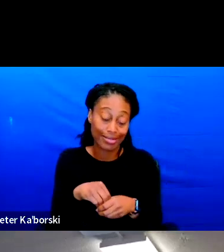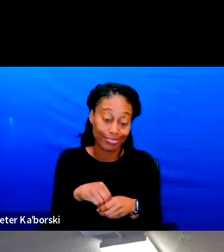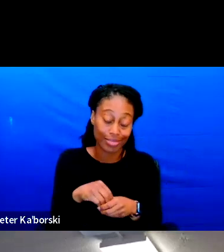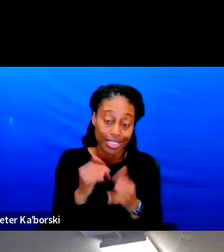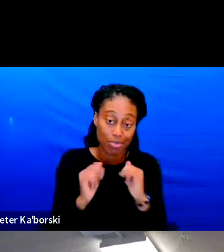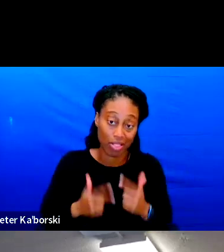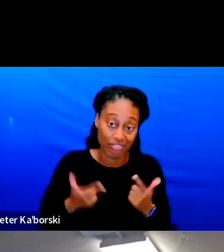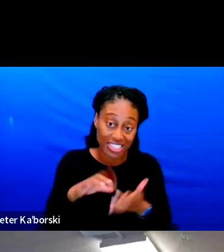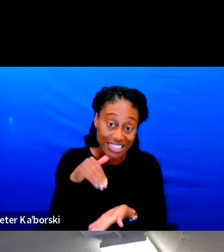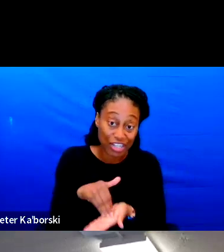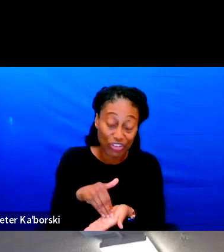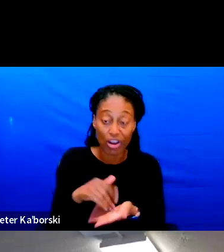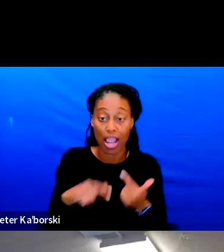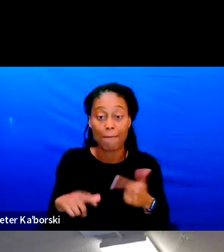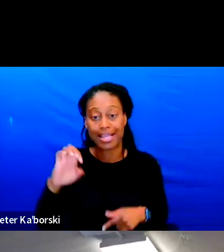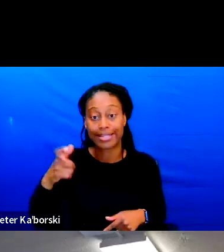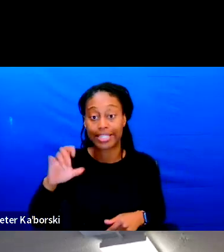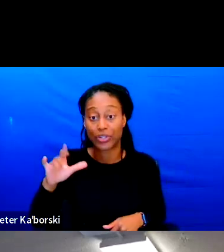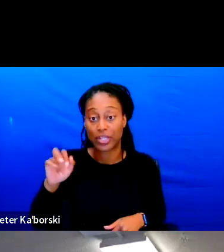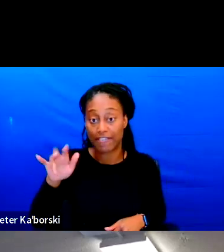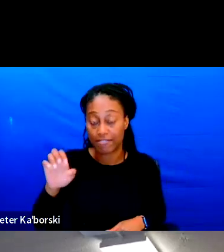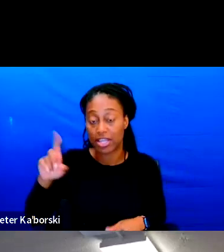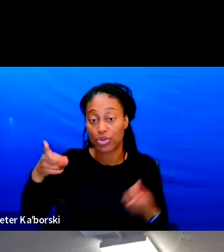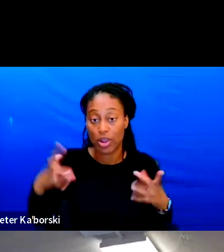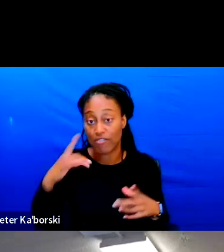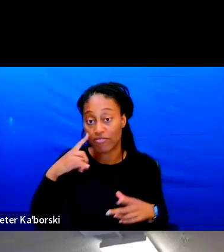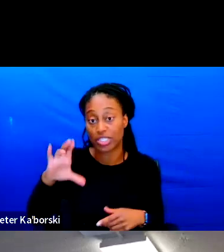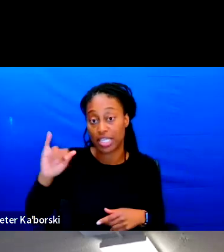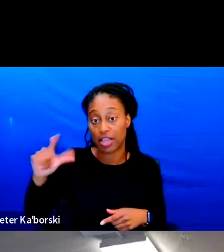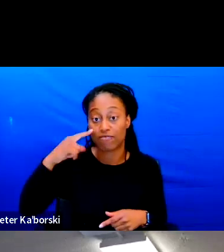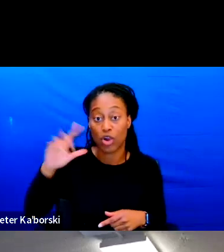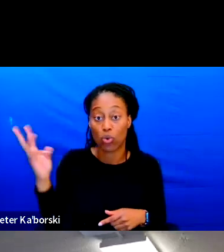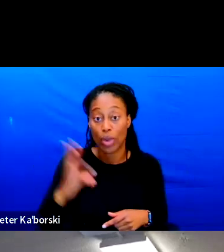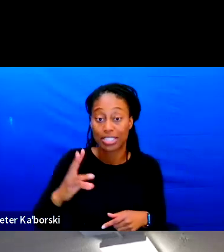Kyle Kleist: So I am executive director at the Center for Independent living for Western Wisconsin.